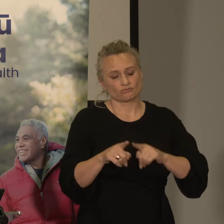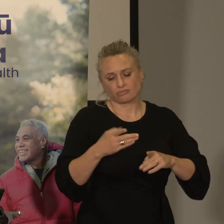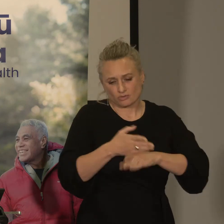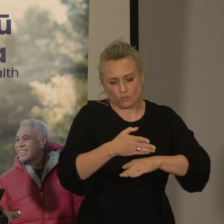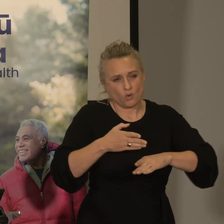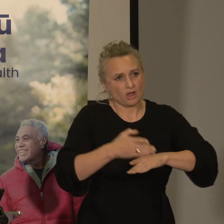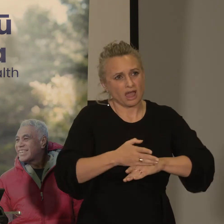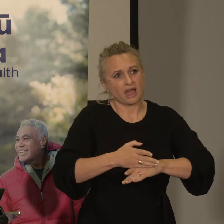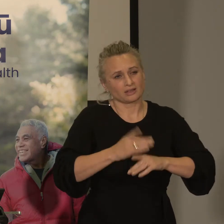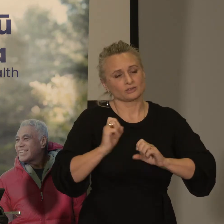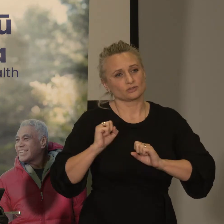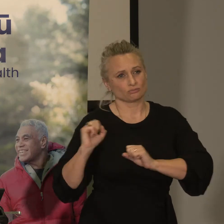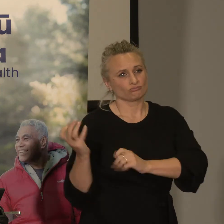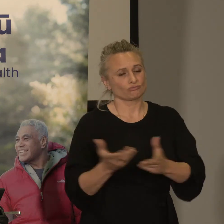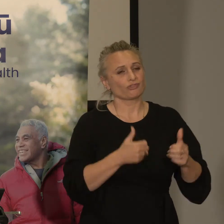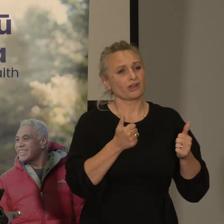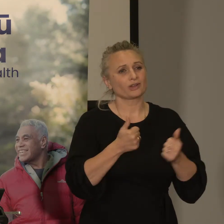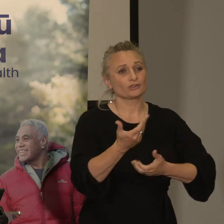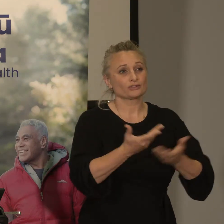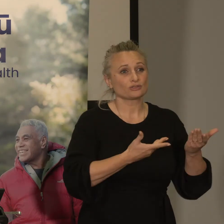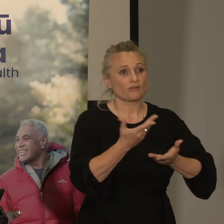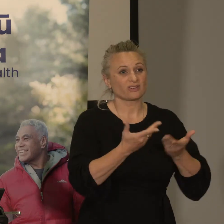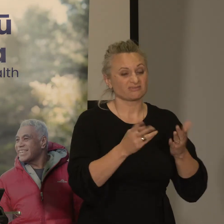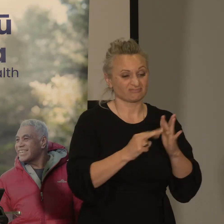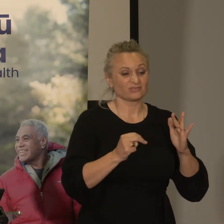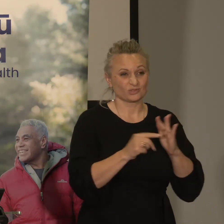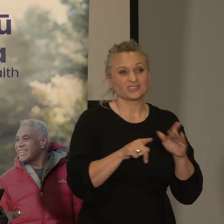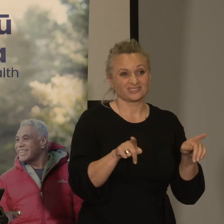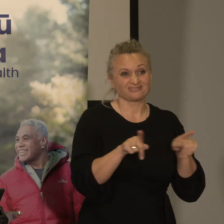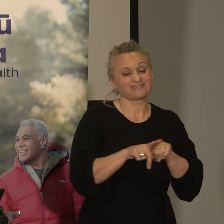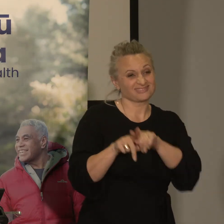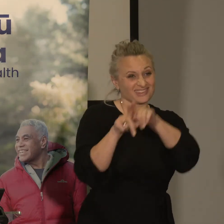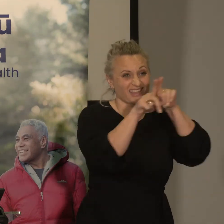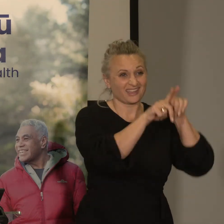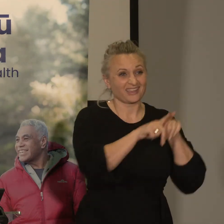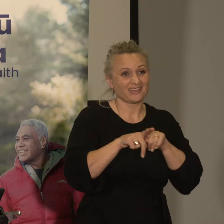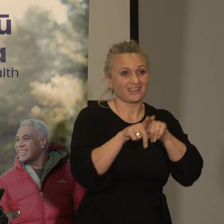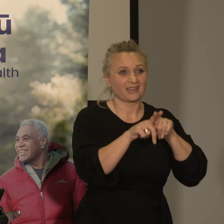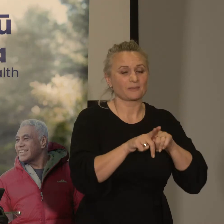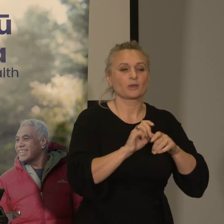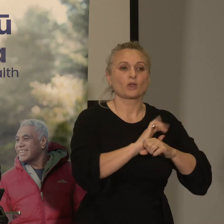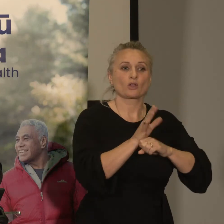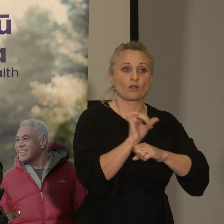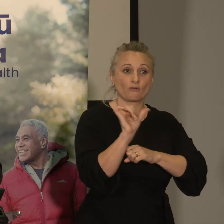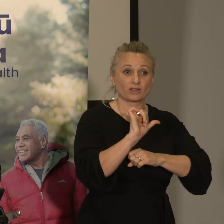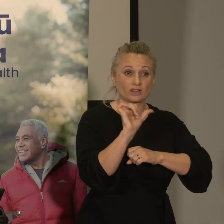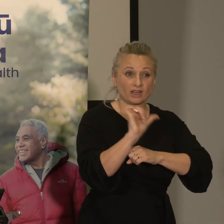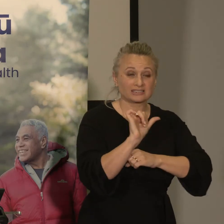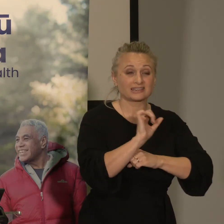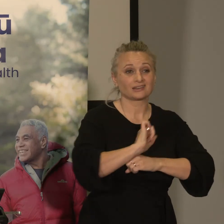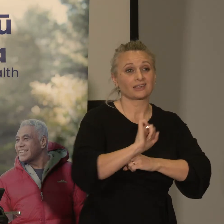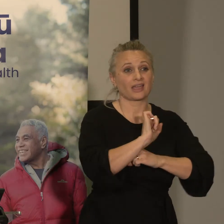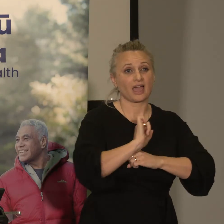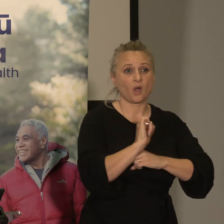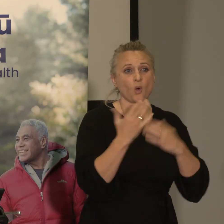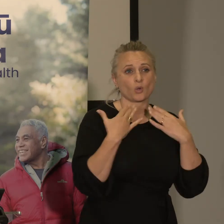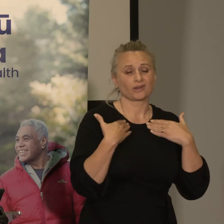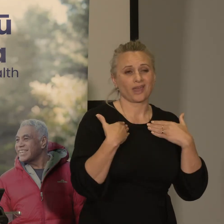providing essential health services. New Zealanders are not exempt from this trend and